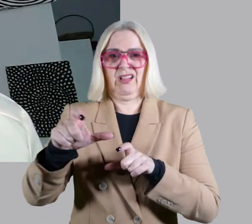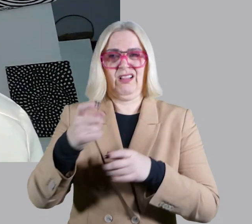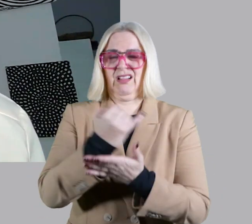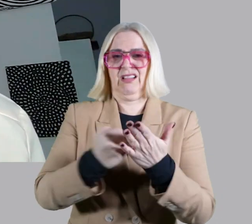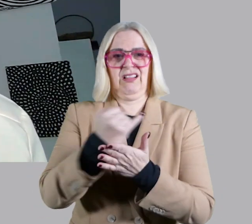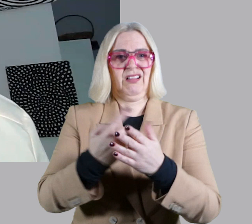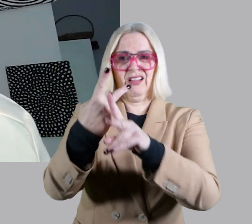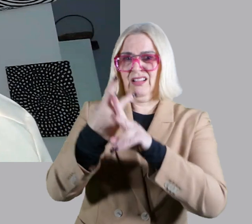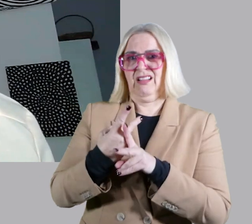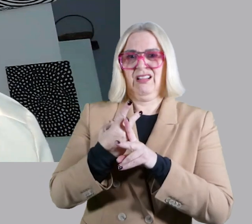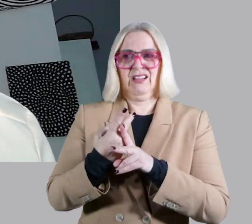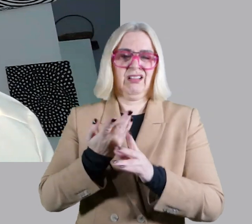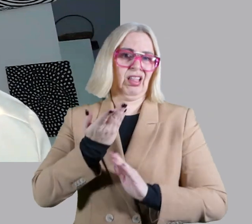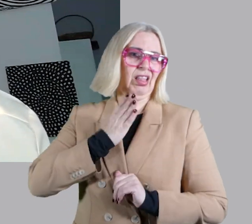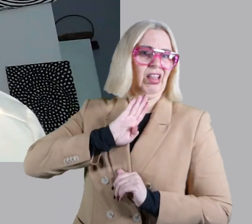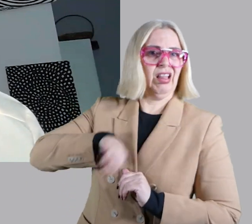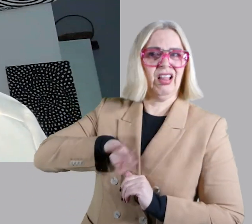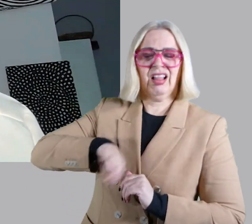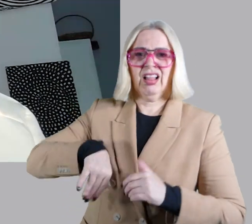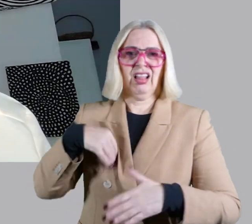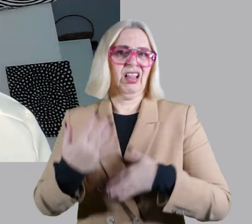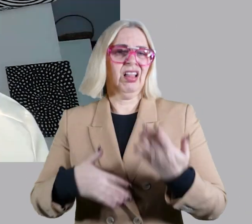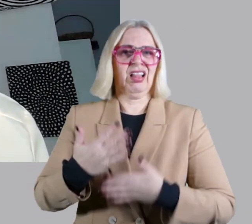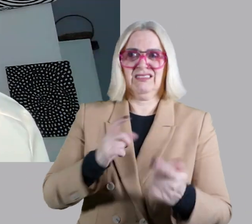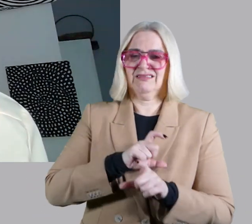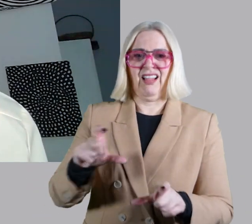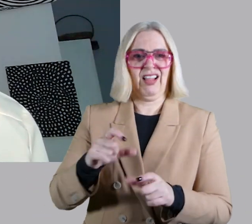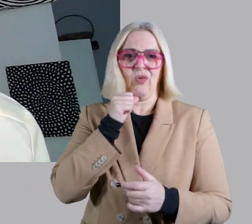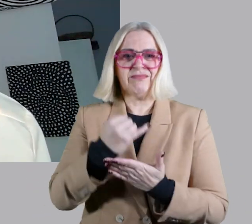is a very painful condition that needs to be managed immediately,